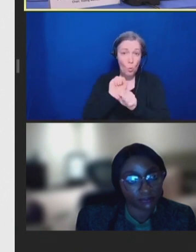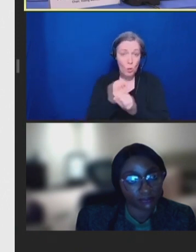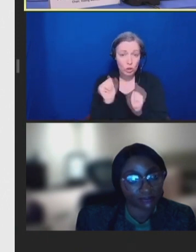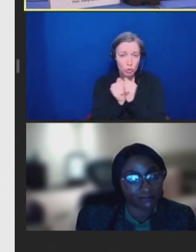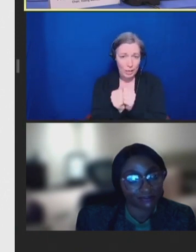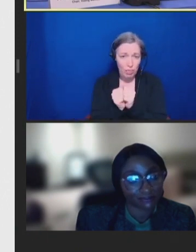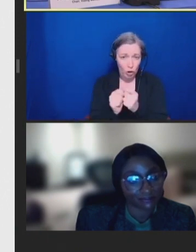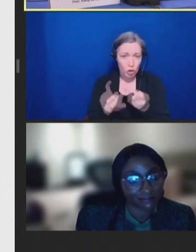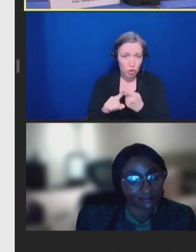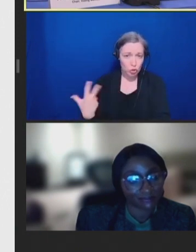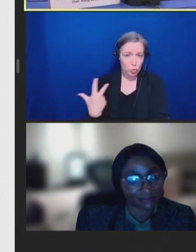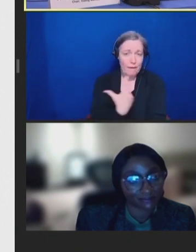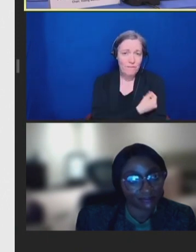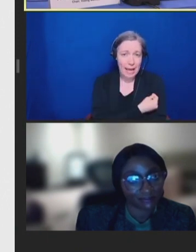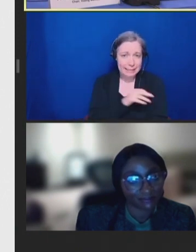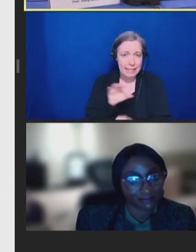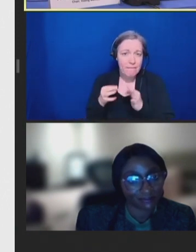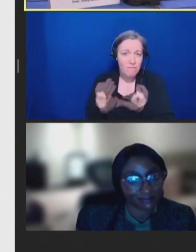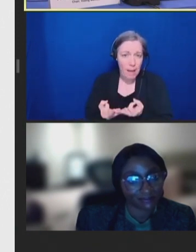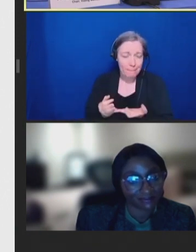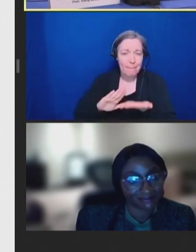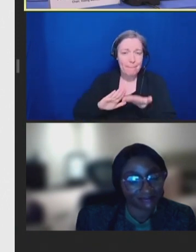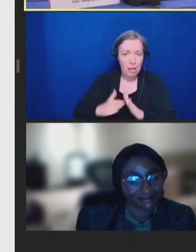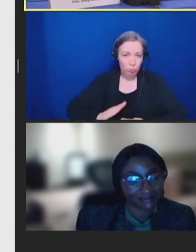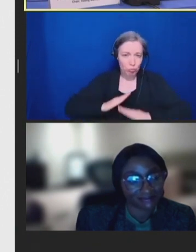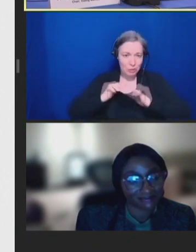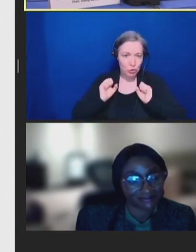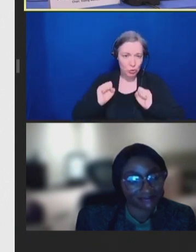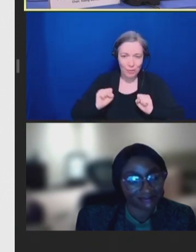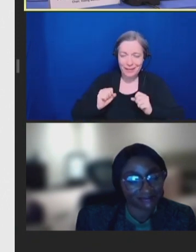Matt, do you want to comment on your -- on your data slide while -- we've got it up now.